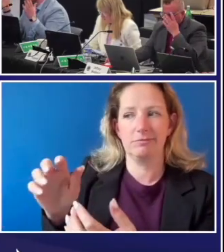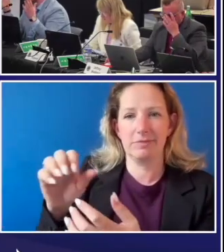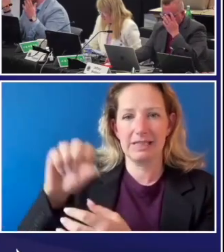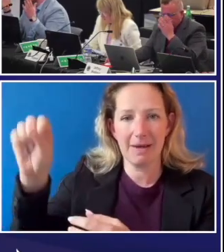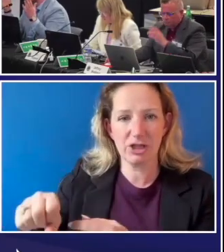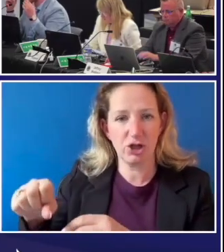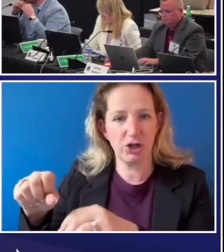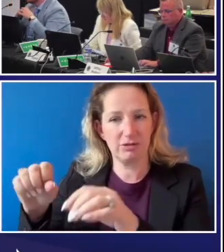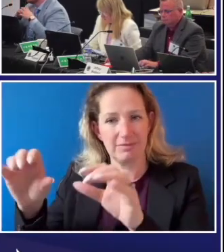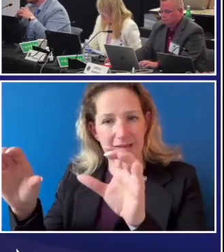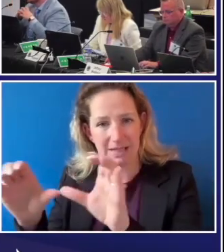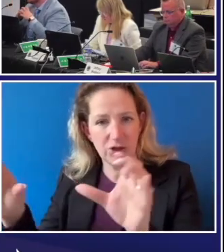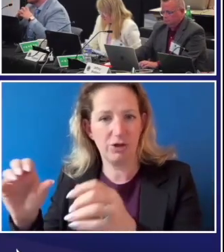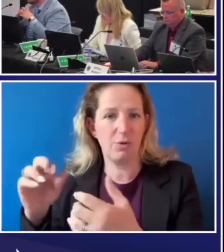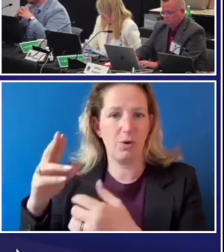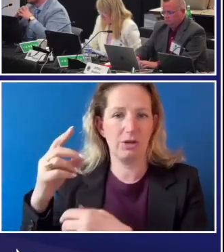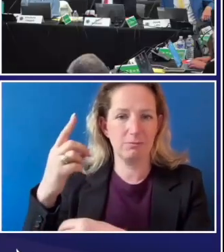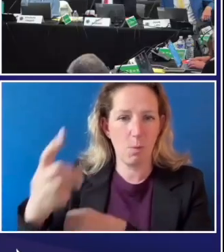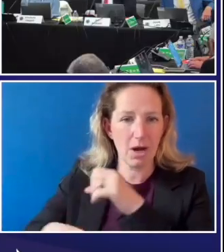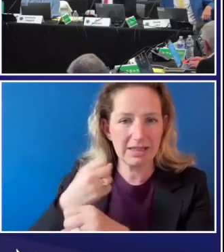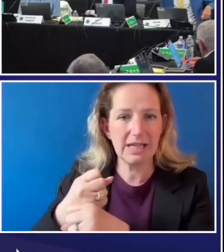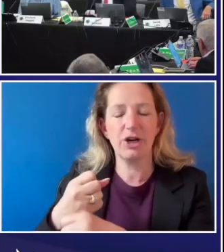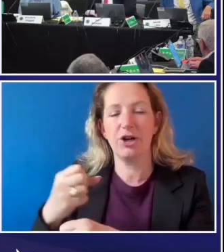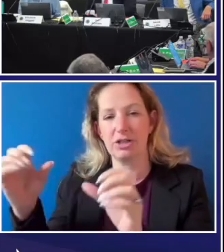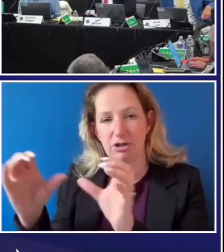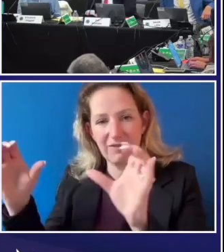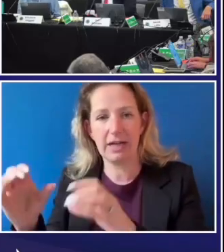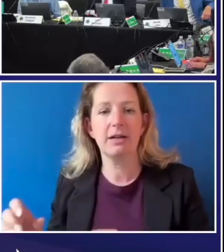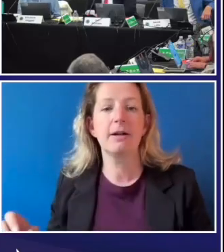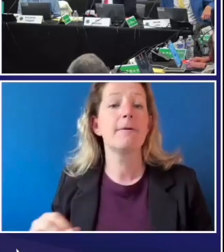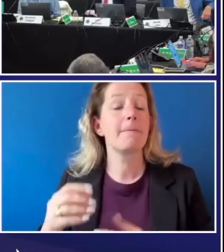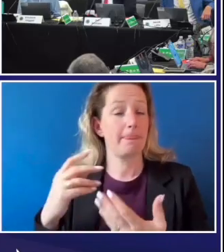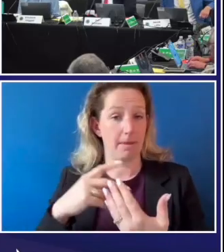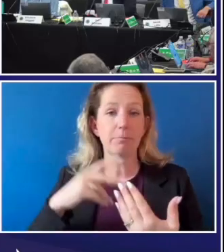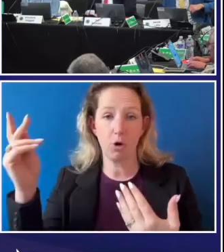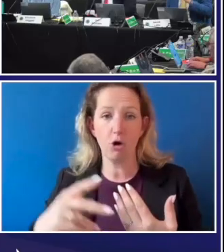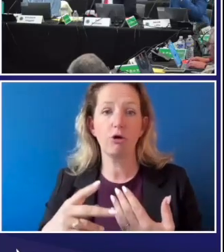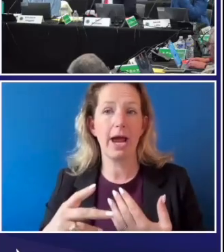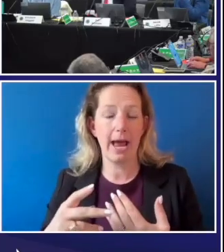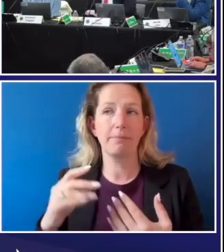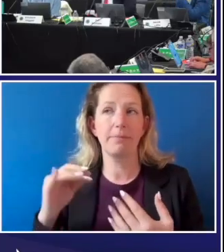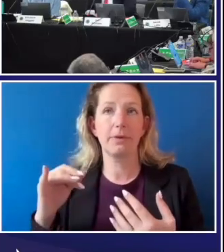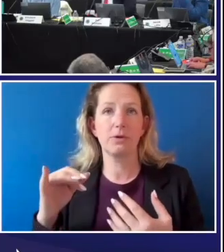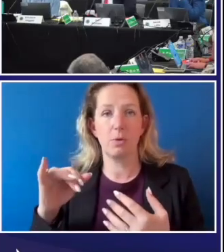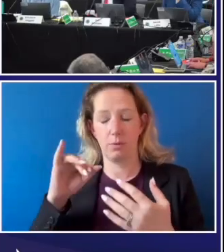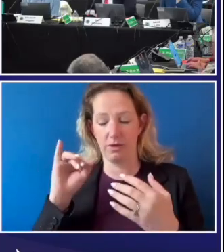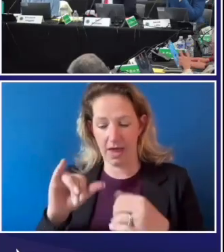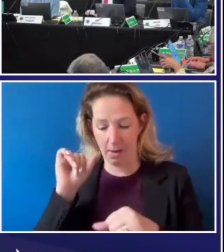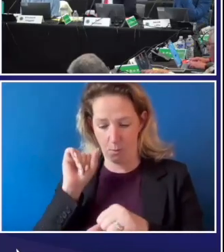Do I have that wrong? The the programs have to be stacked. Yeah, the the work that you do in a workforce